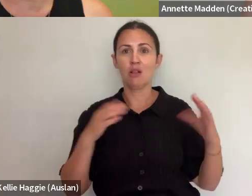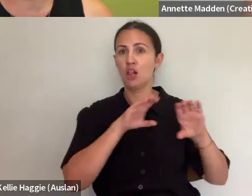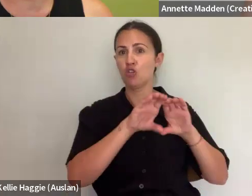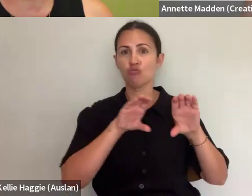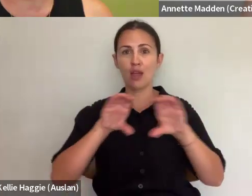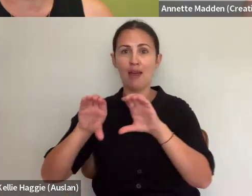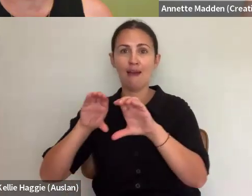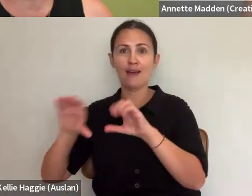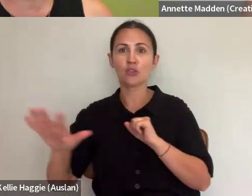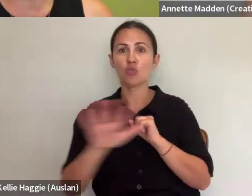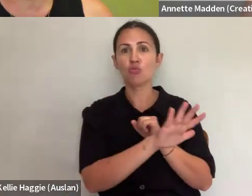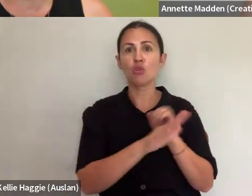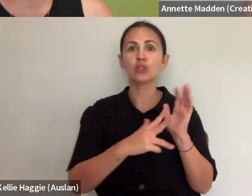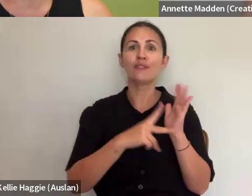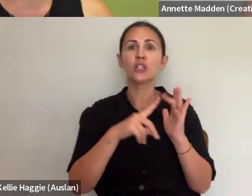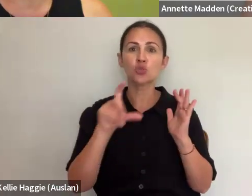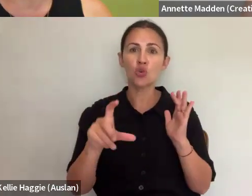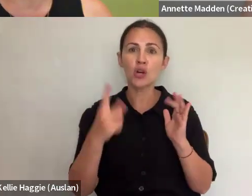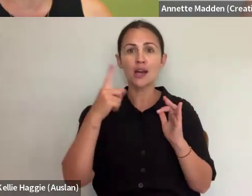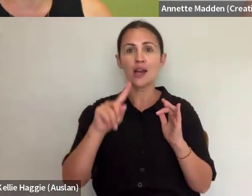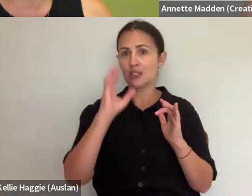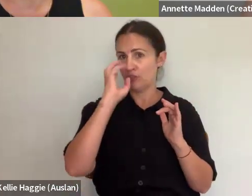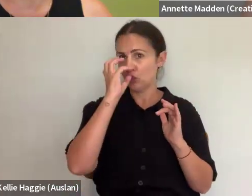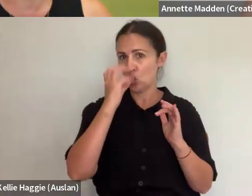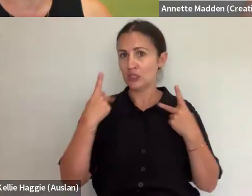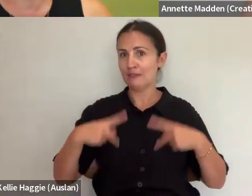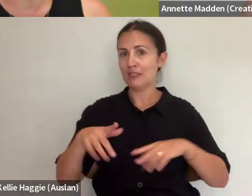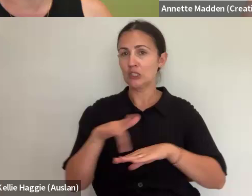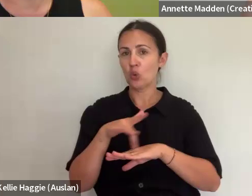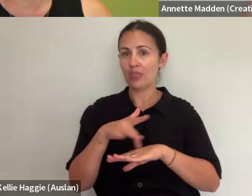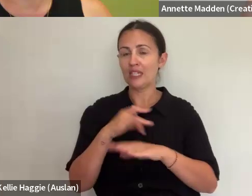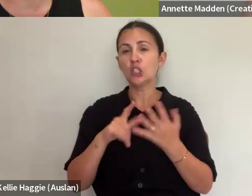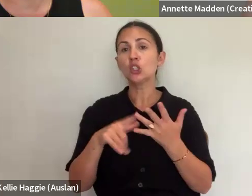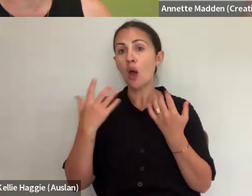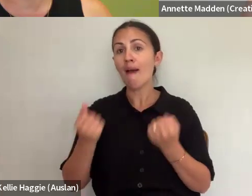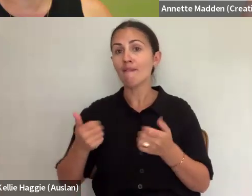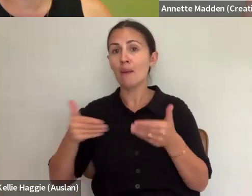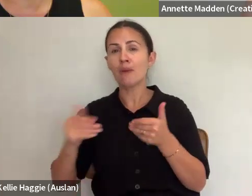. We have a budget allocation, broadly speaking that sits across all of the Victorian